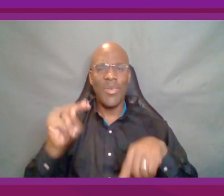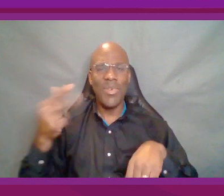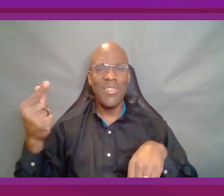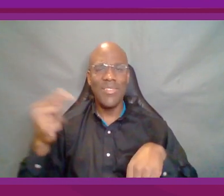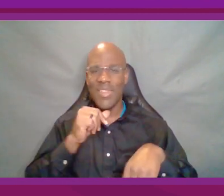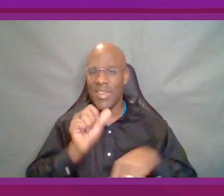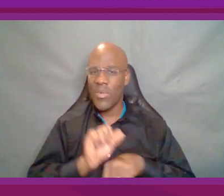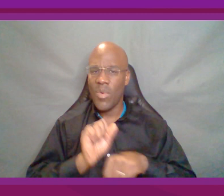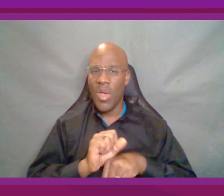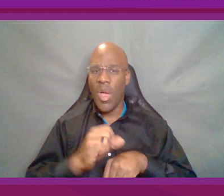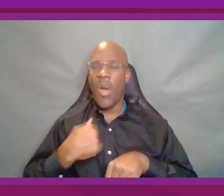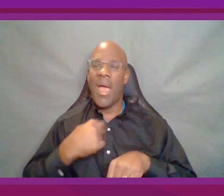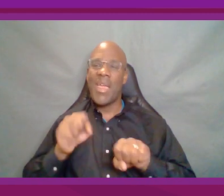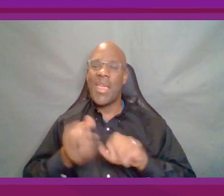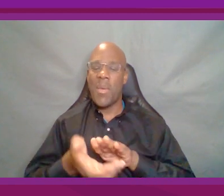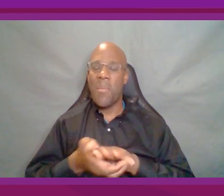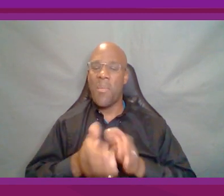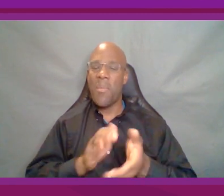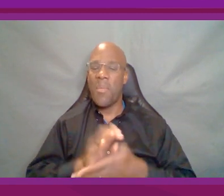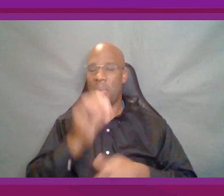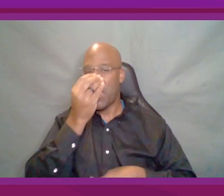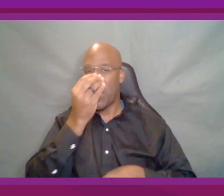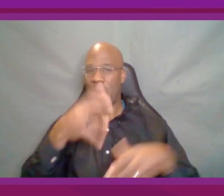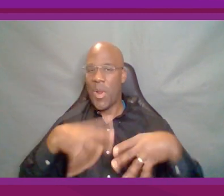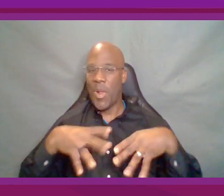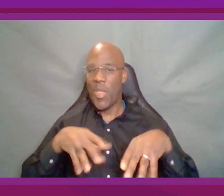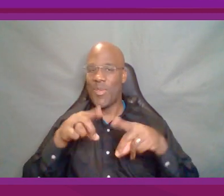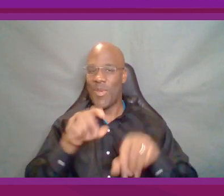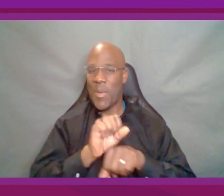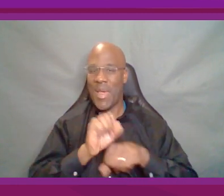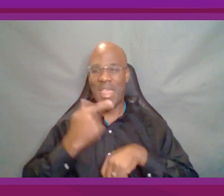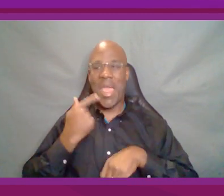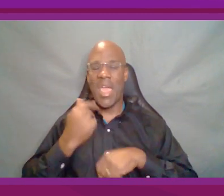oh goody you got to wear your slippers while you worked - for us it's a little bit more involved than